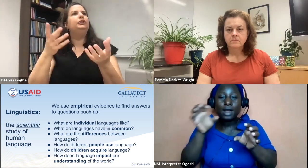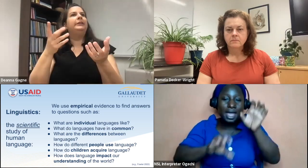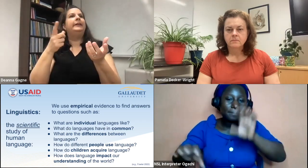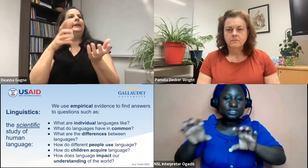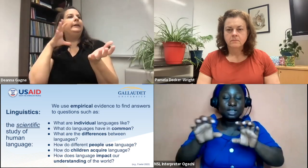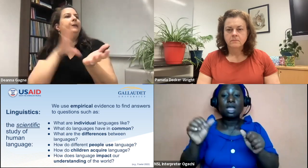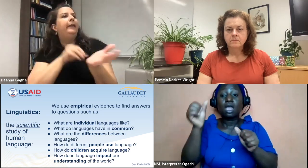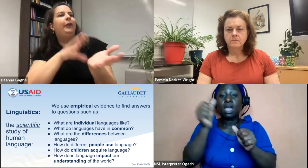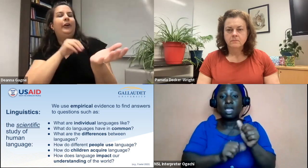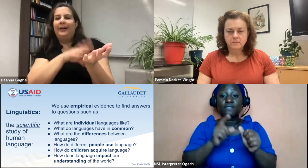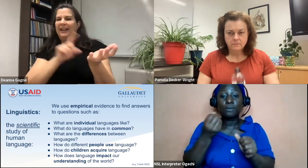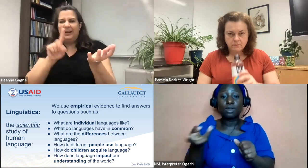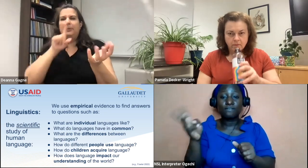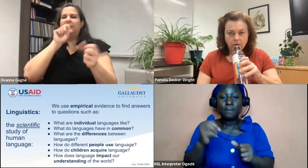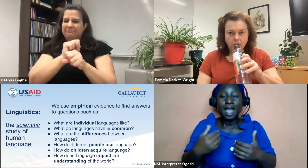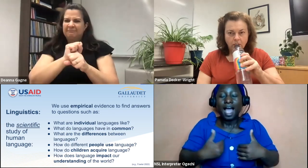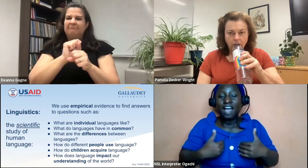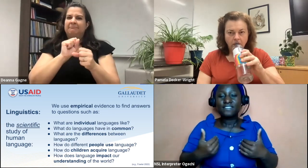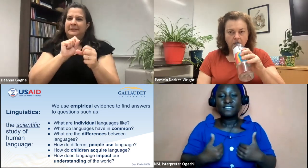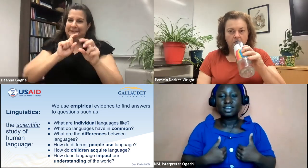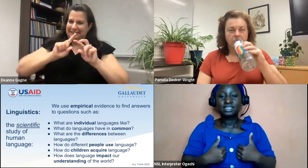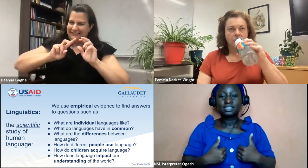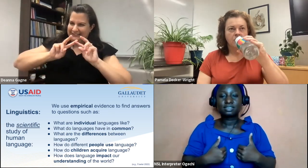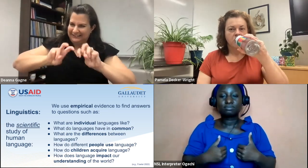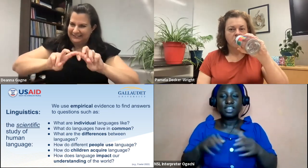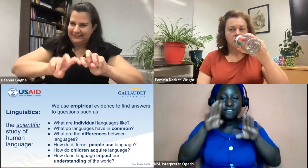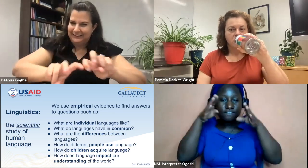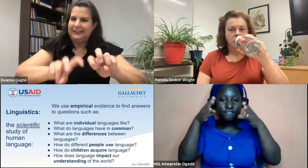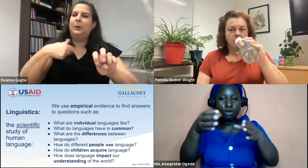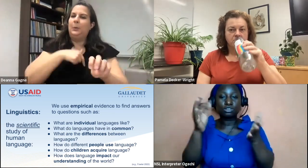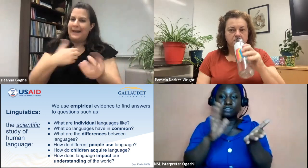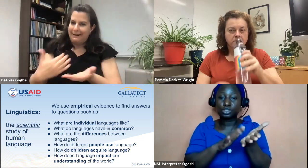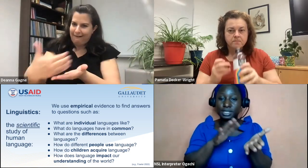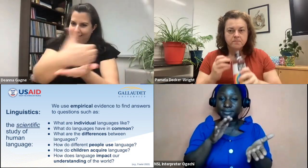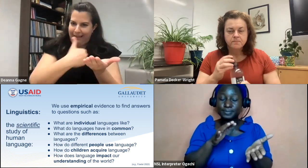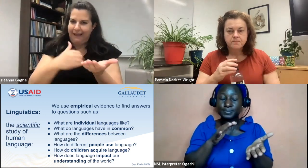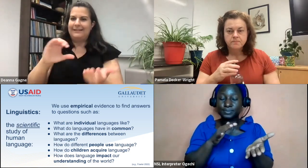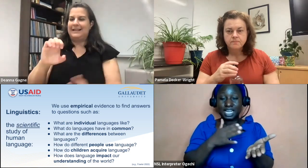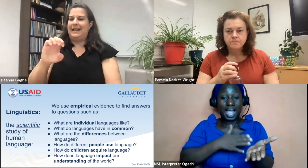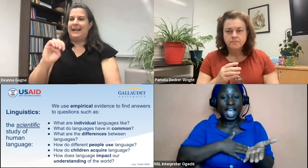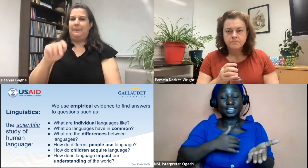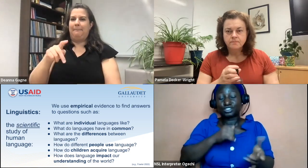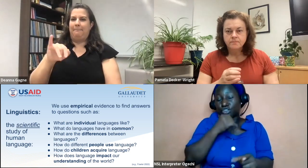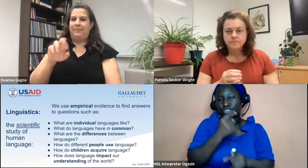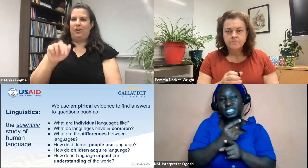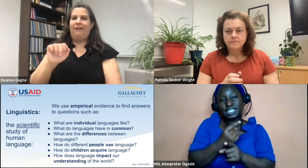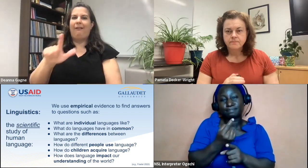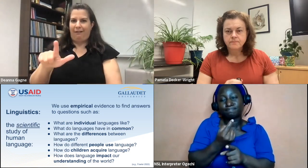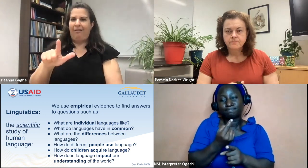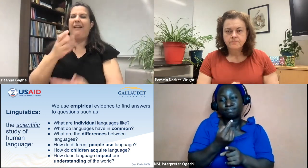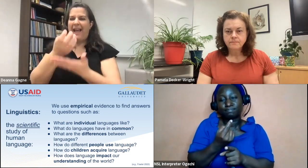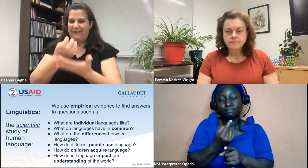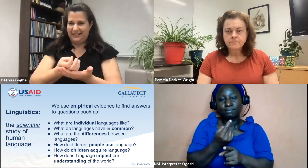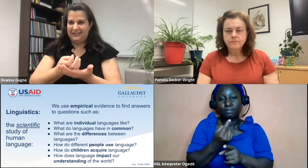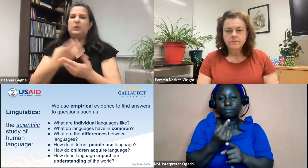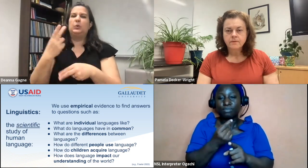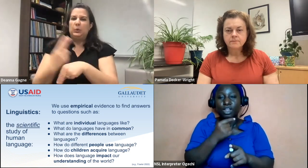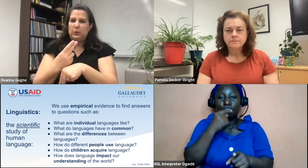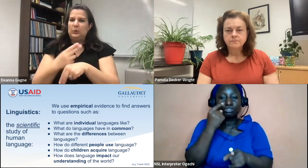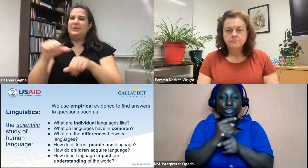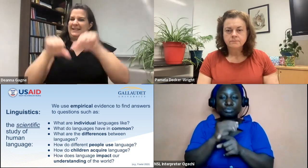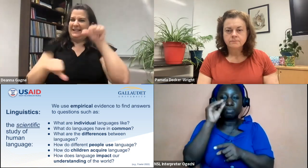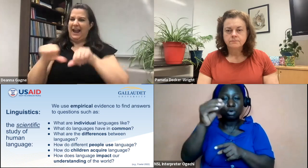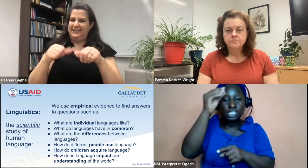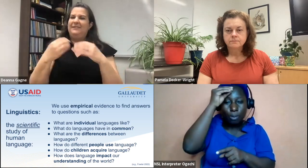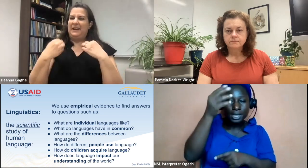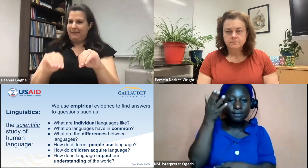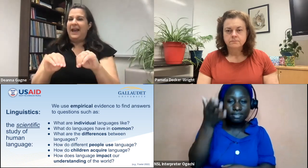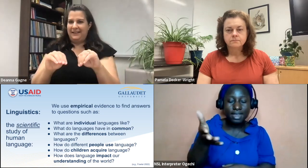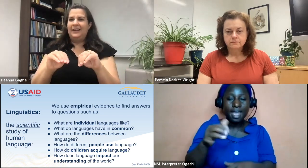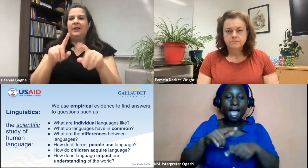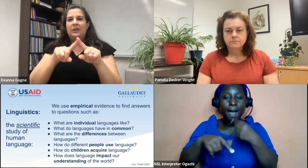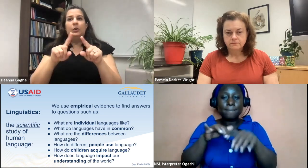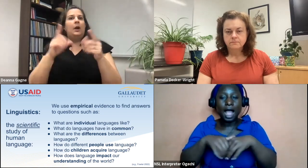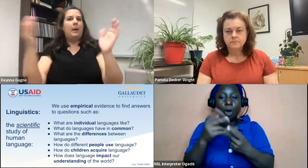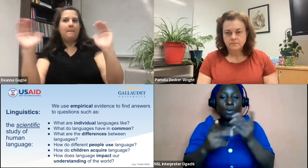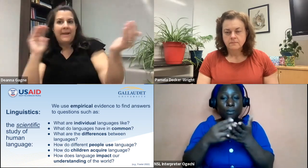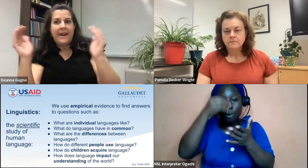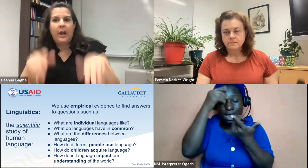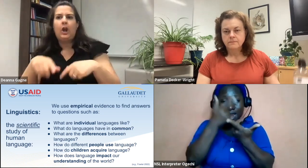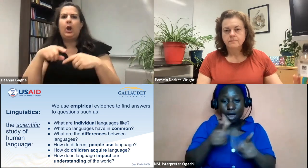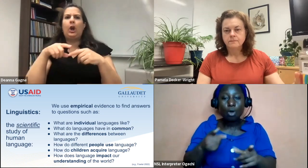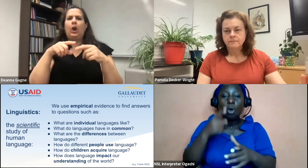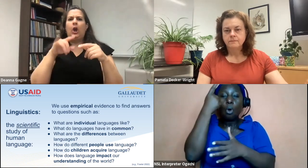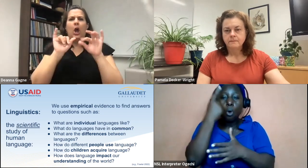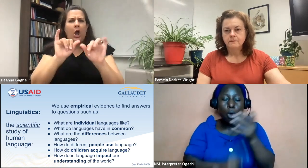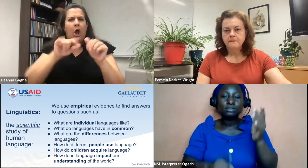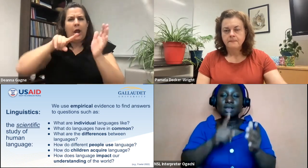on tificating and throwing opinions out there about how people learn language, what actually assessing this we're examining empirical data and evidence to sign, Use the scientific method to